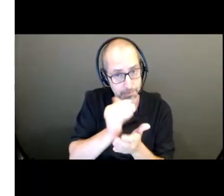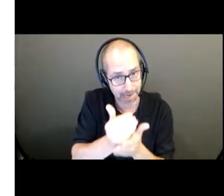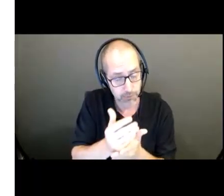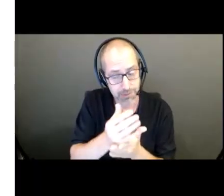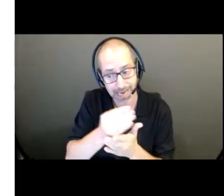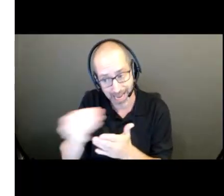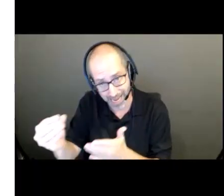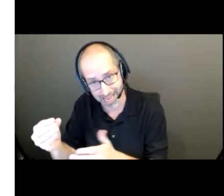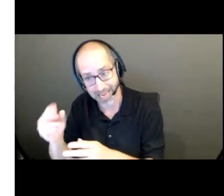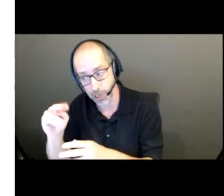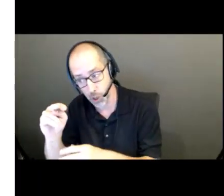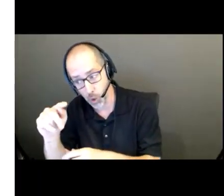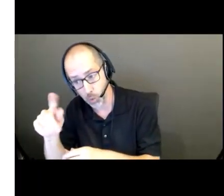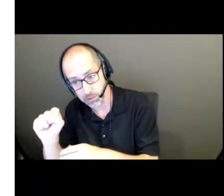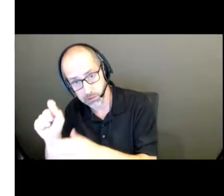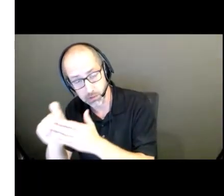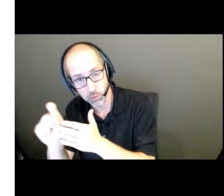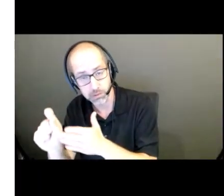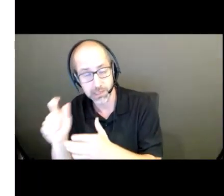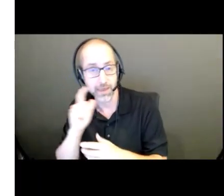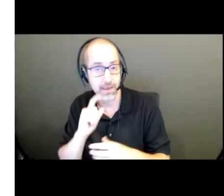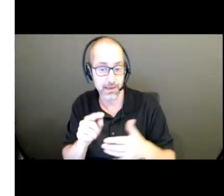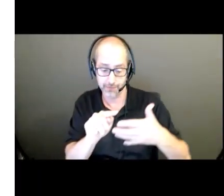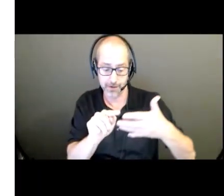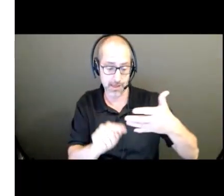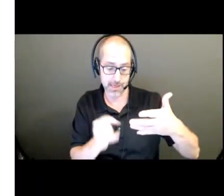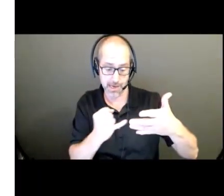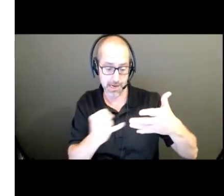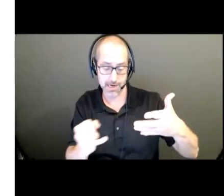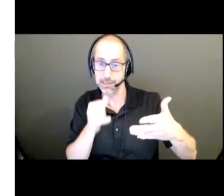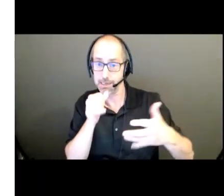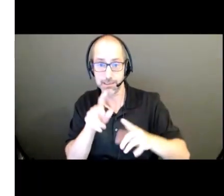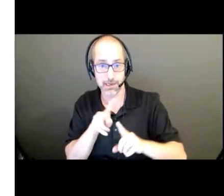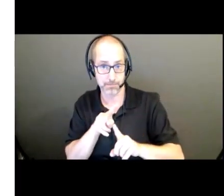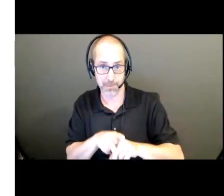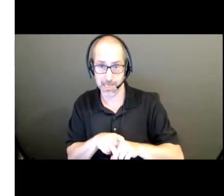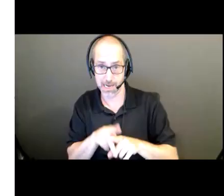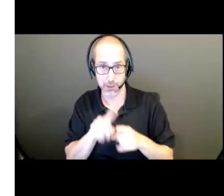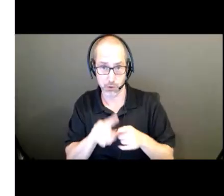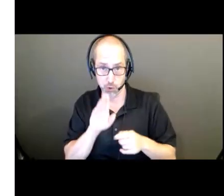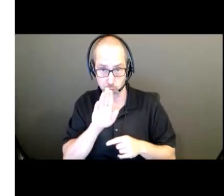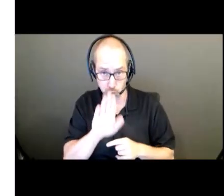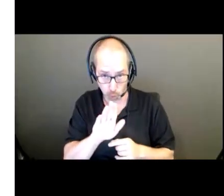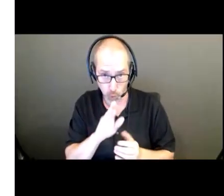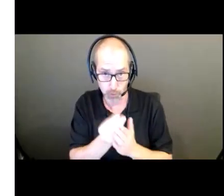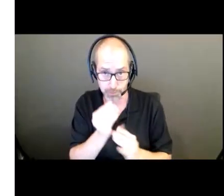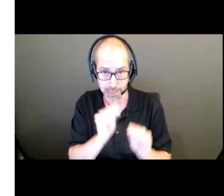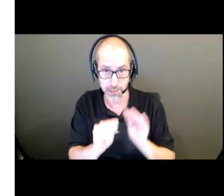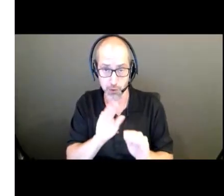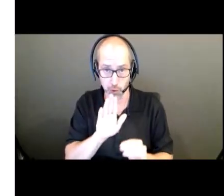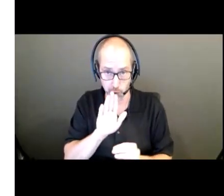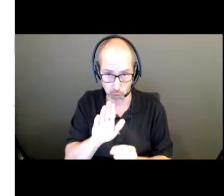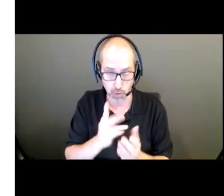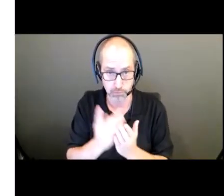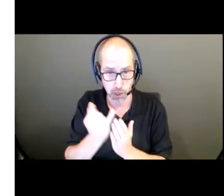If certain budget lines do not apply to your budget or to your project, leave them blank.